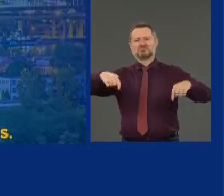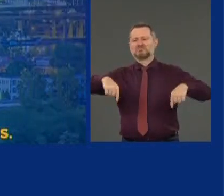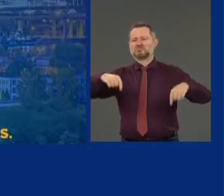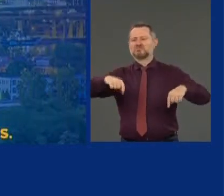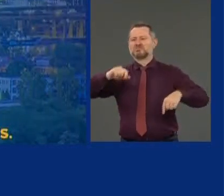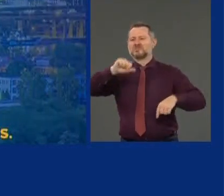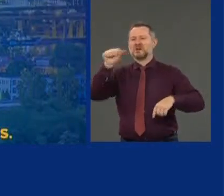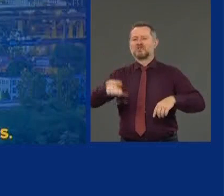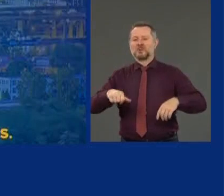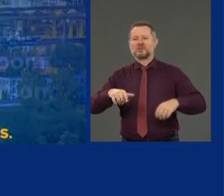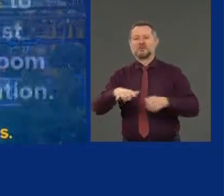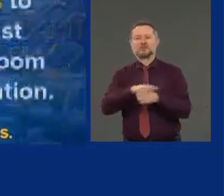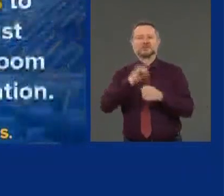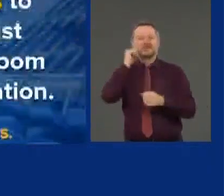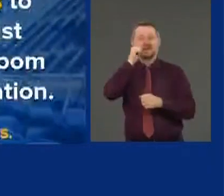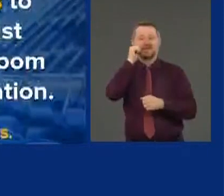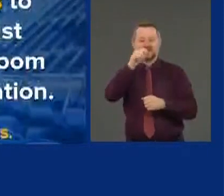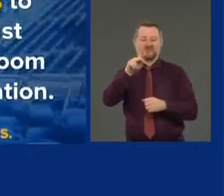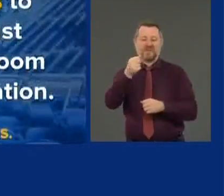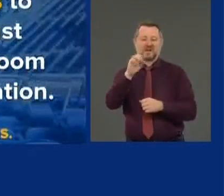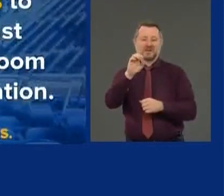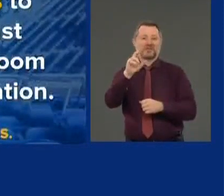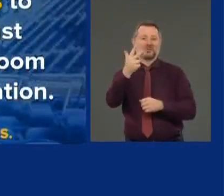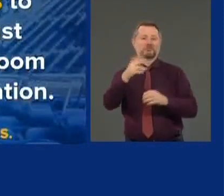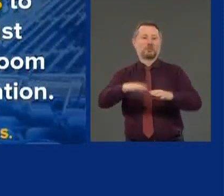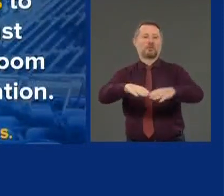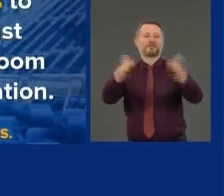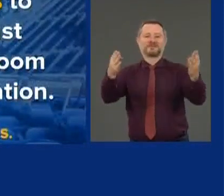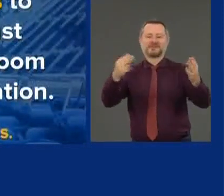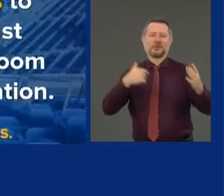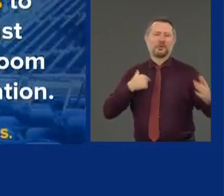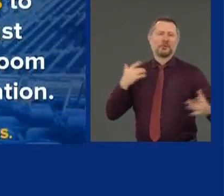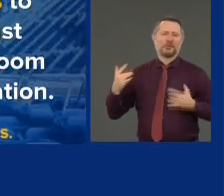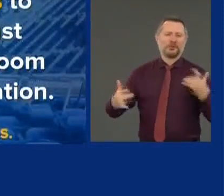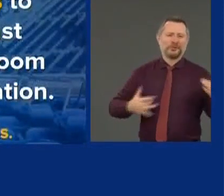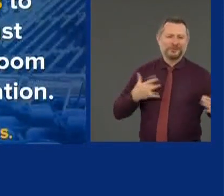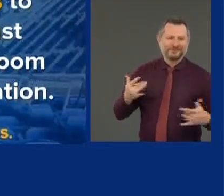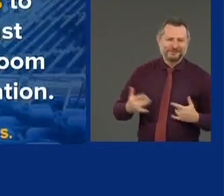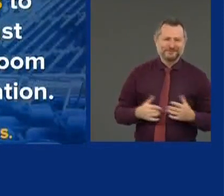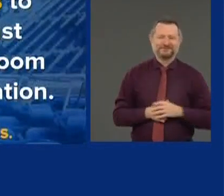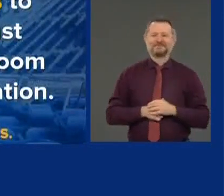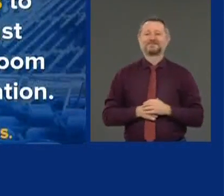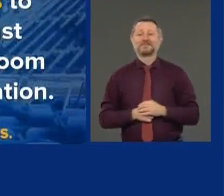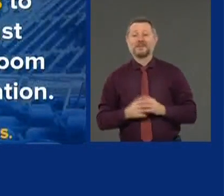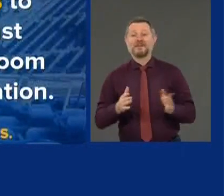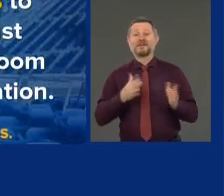CETERA. WE'VE REVIEWED THE CAPITOL